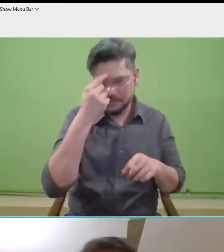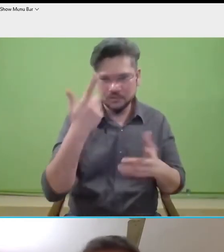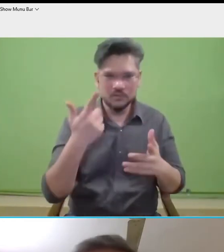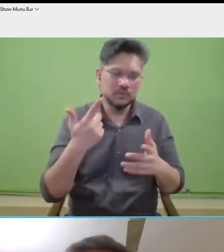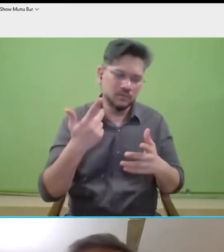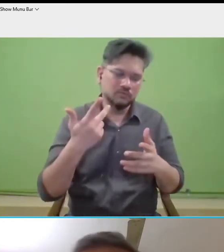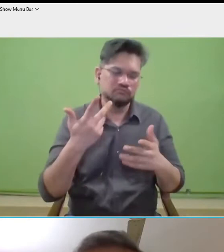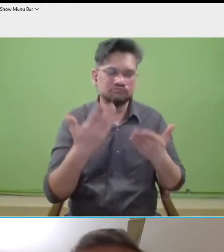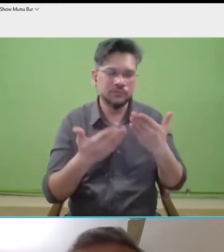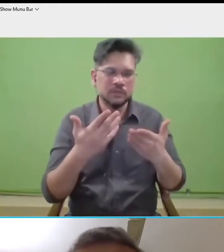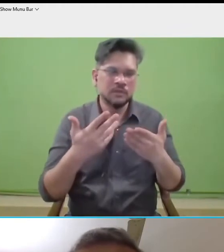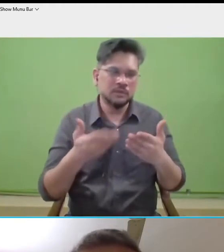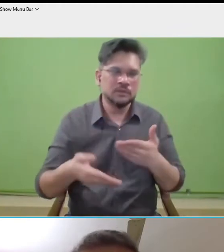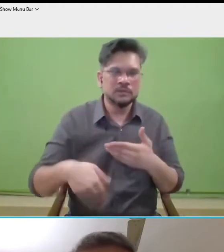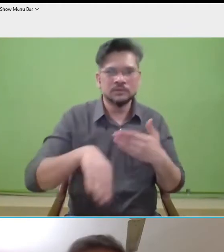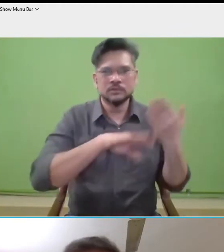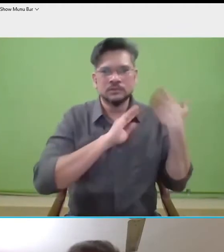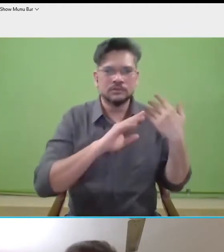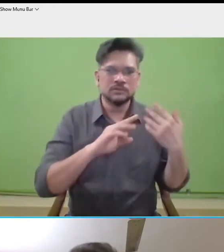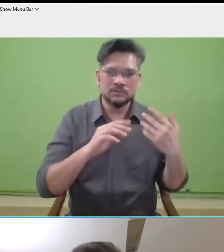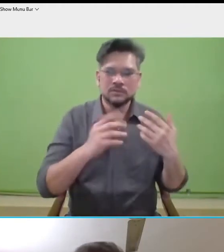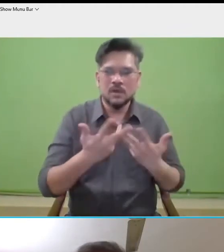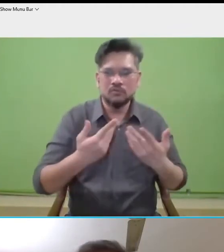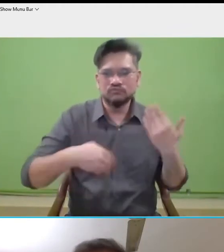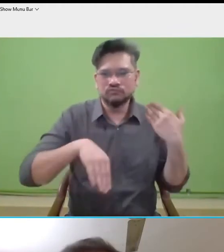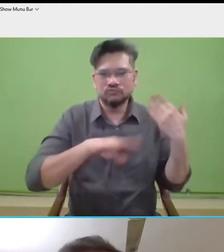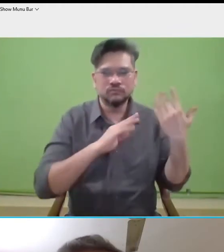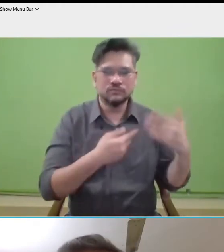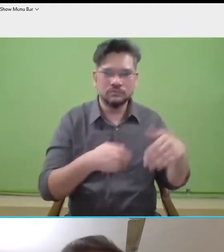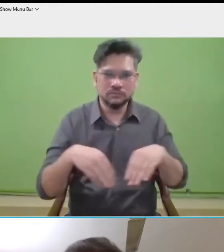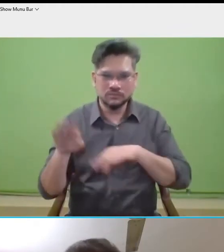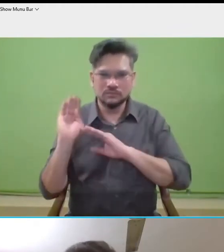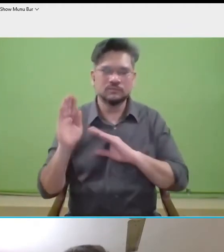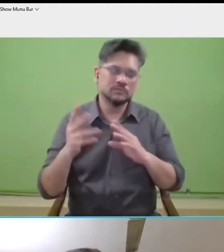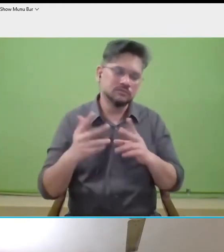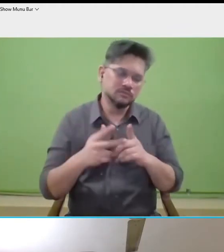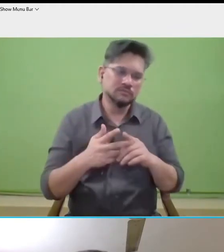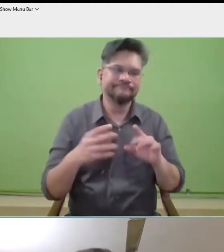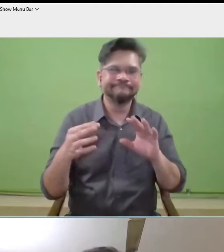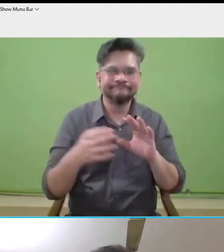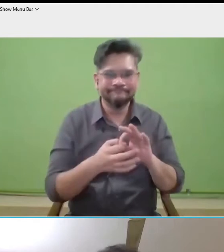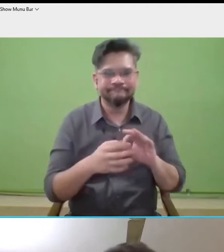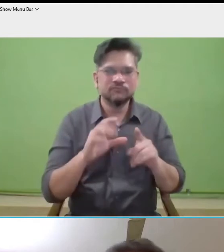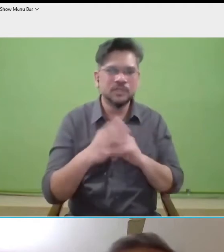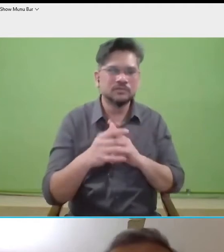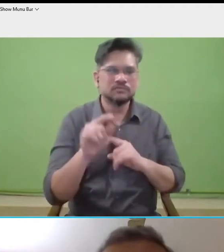your sari all the terms associated with those yes they will differ because of the cultural